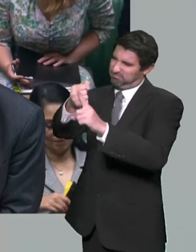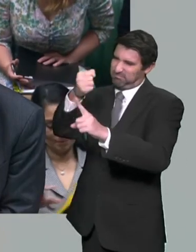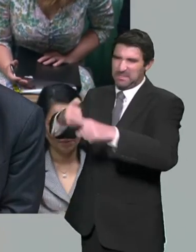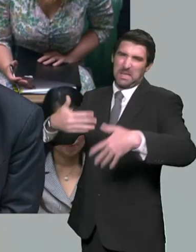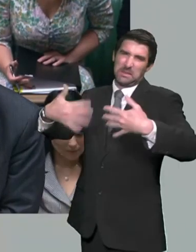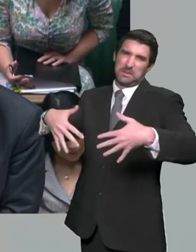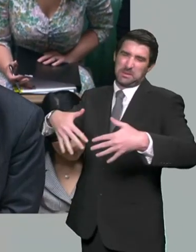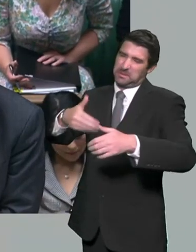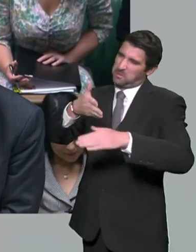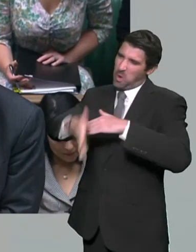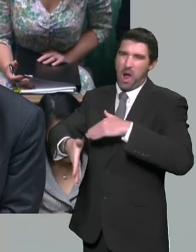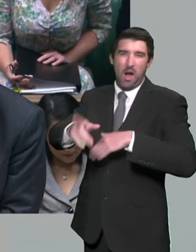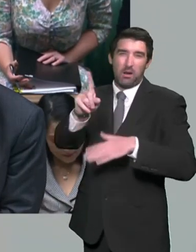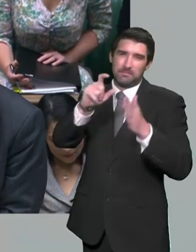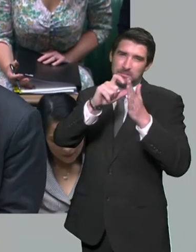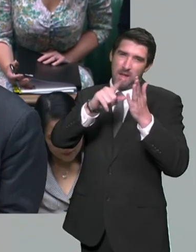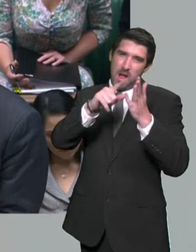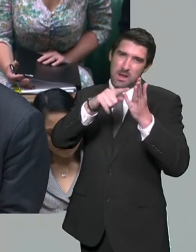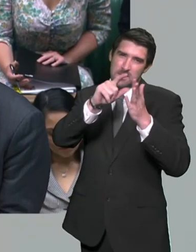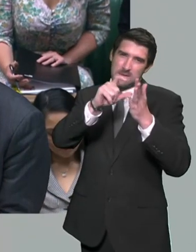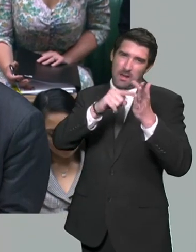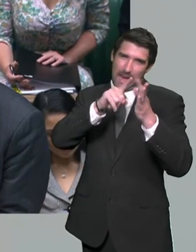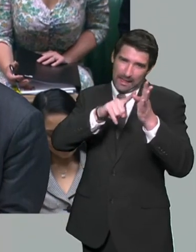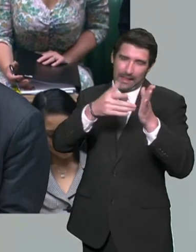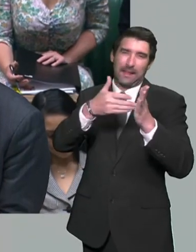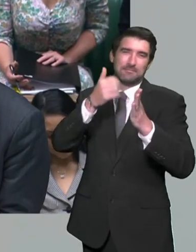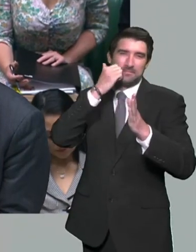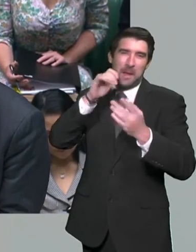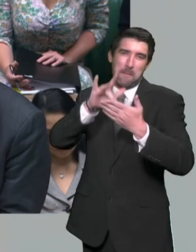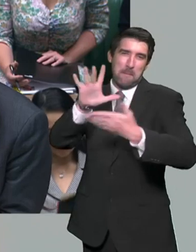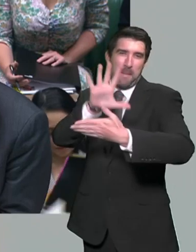In addition to the £1,200 for the 8 million most vulnerable households, we are providing